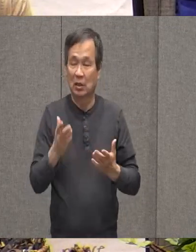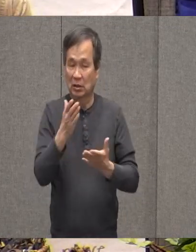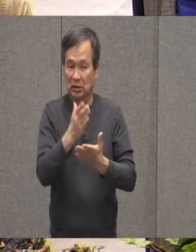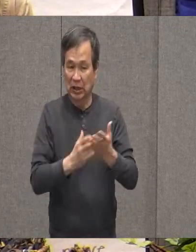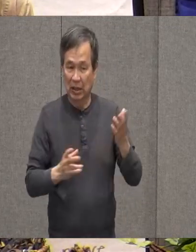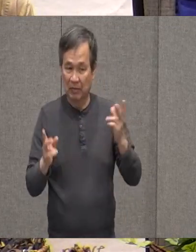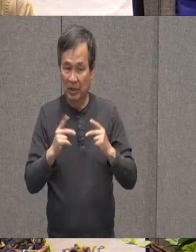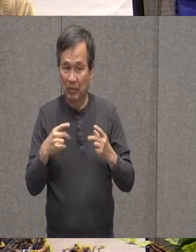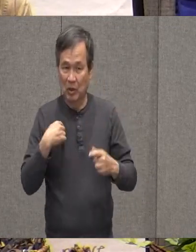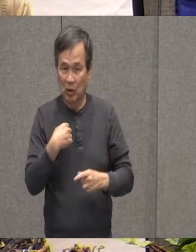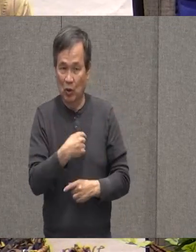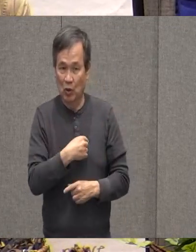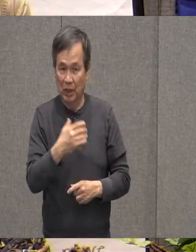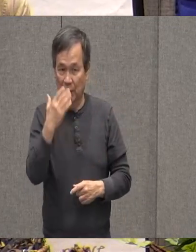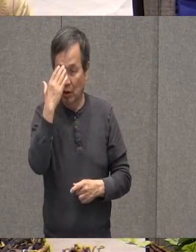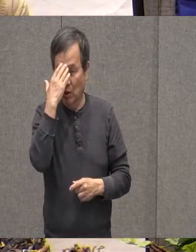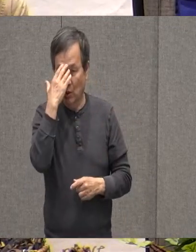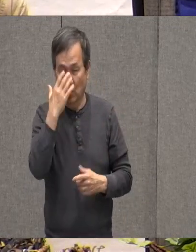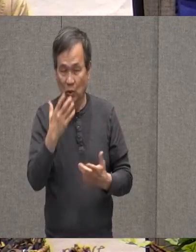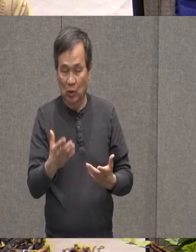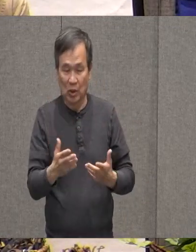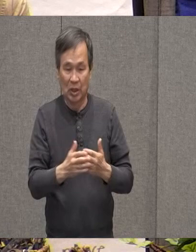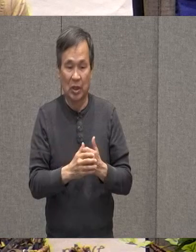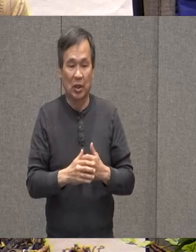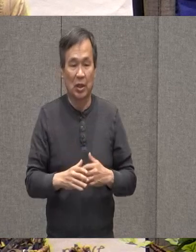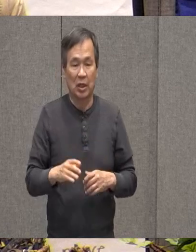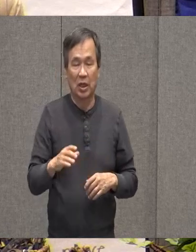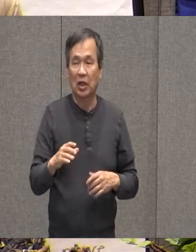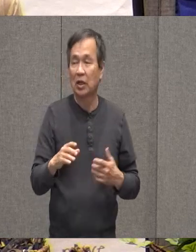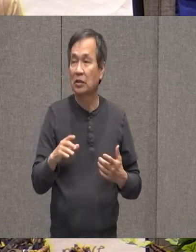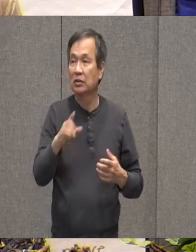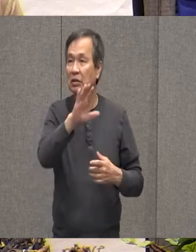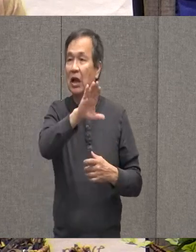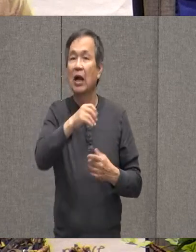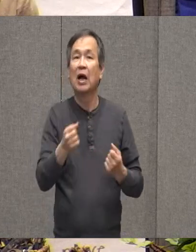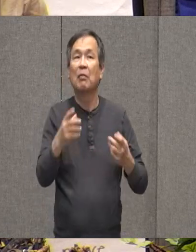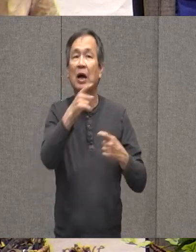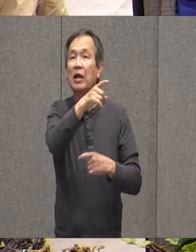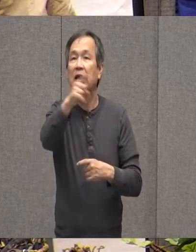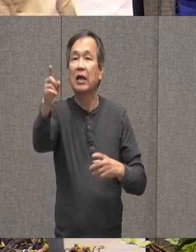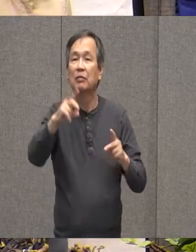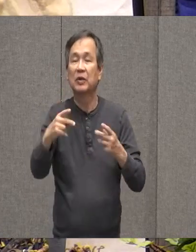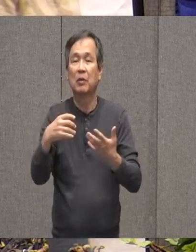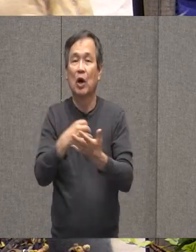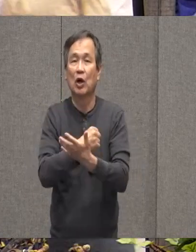that we may know of and compare their income or what they earn to a million.